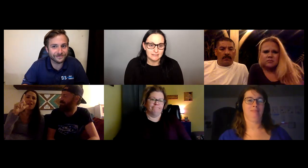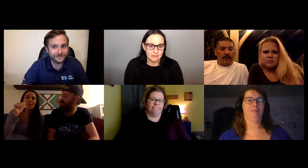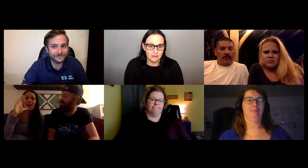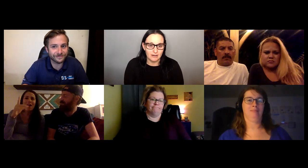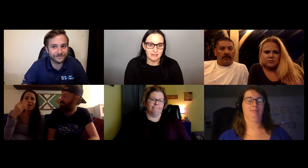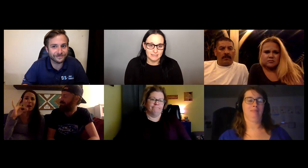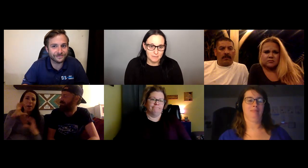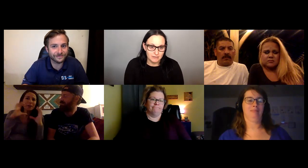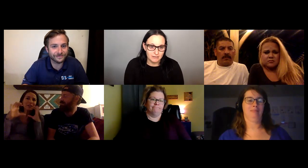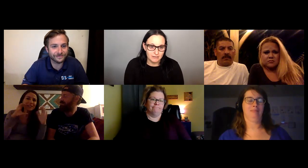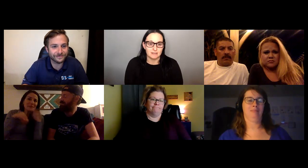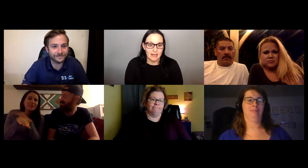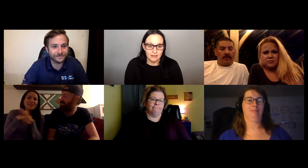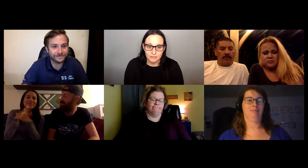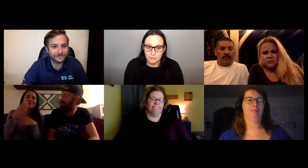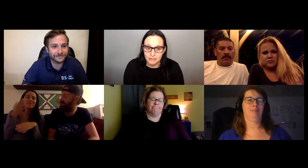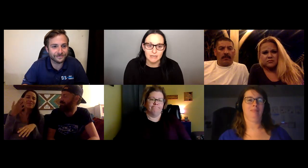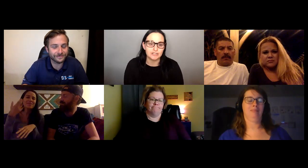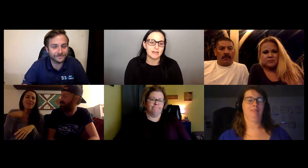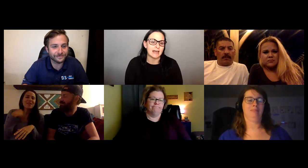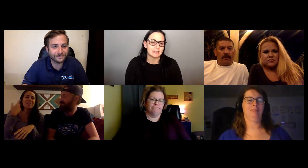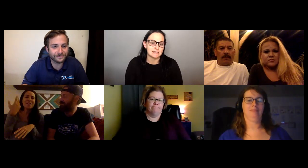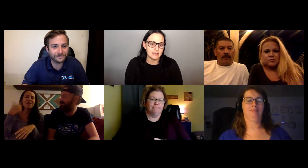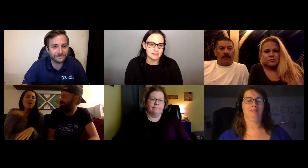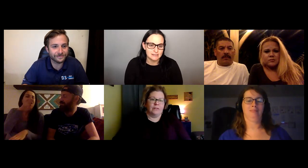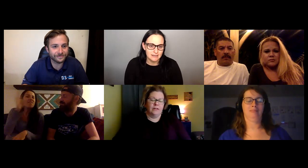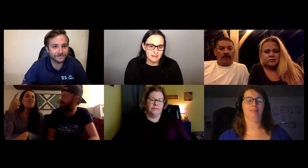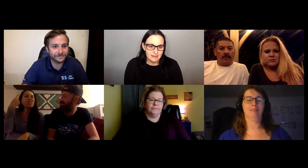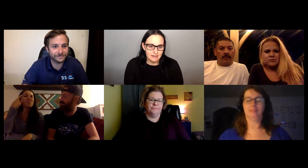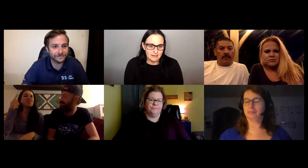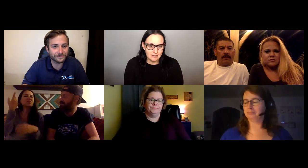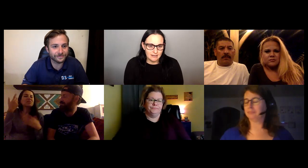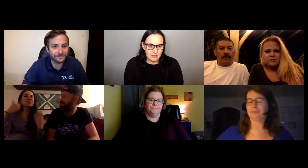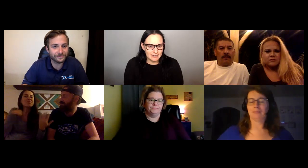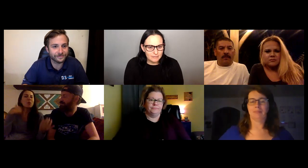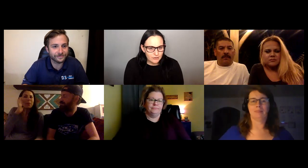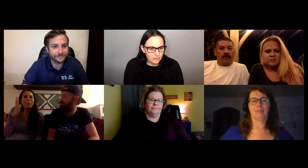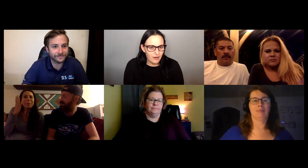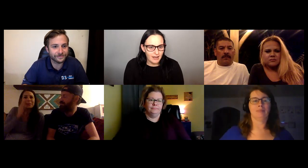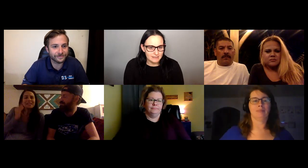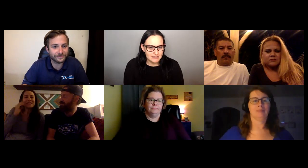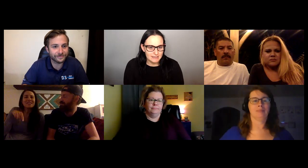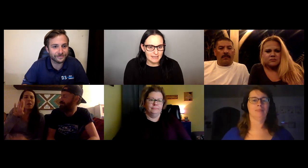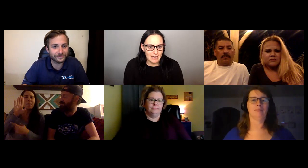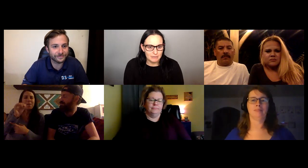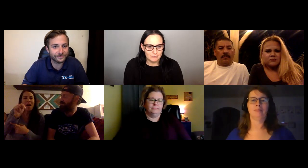no i experienced the lack of communication access